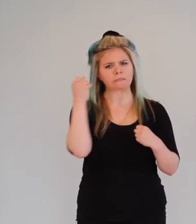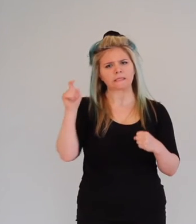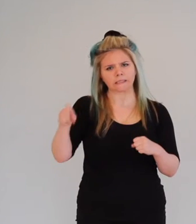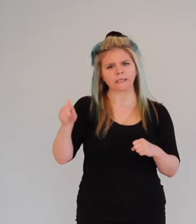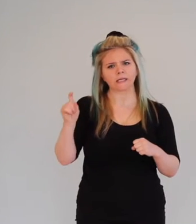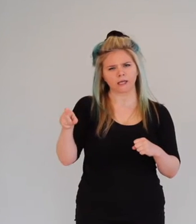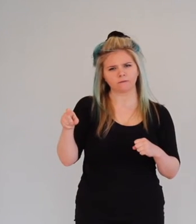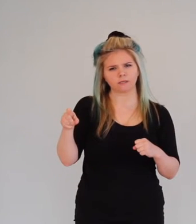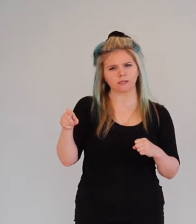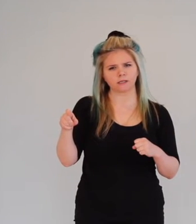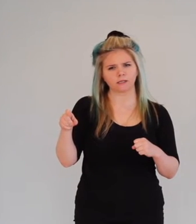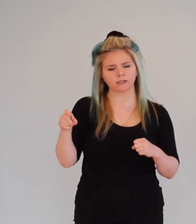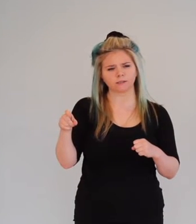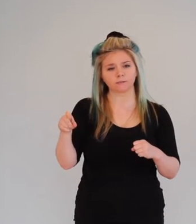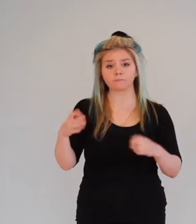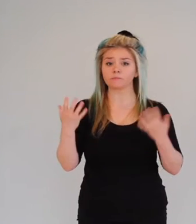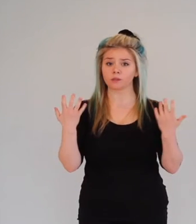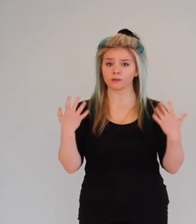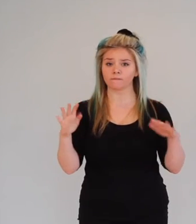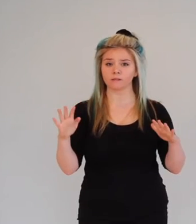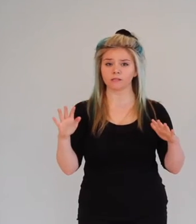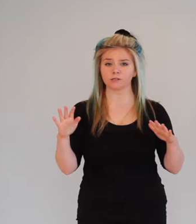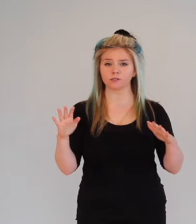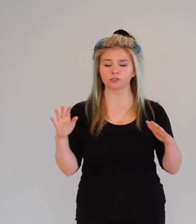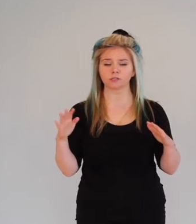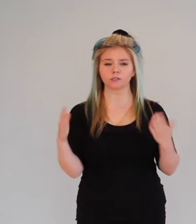and then begin to breathe naturally deep inhale in,